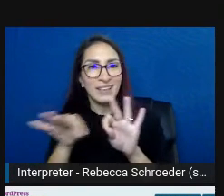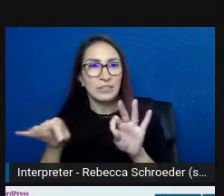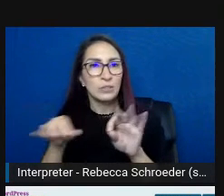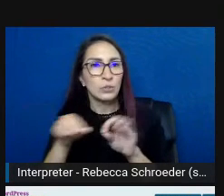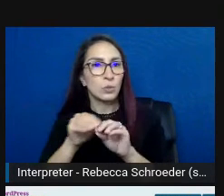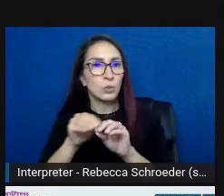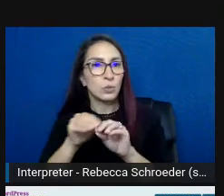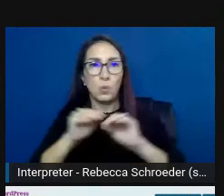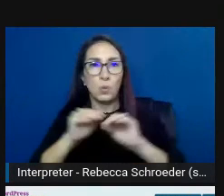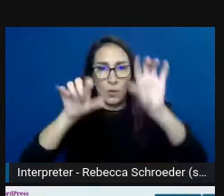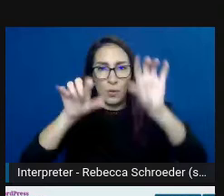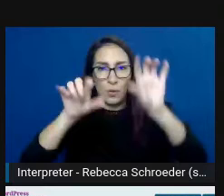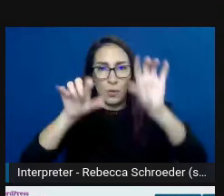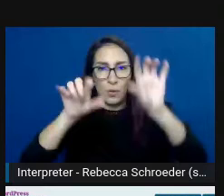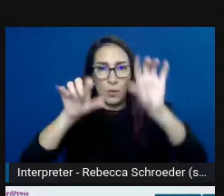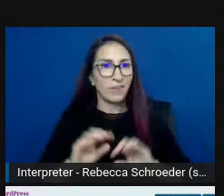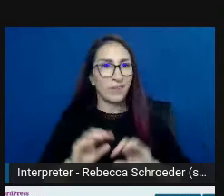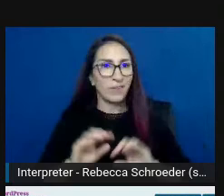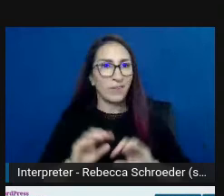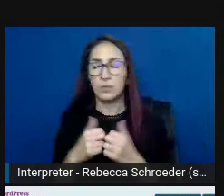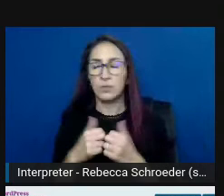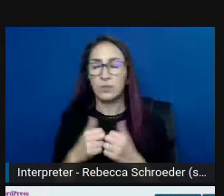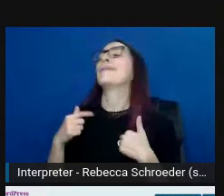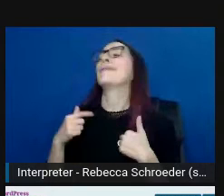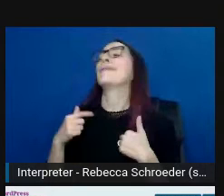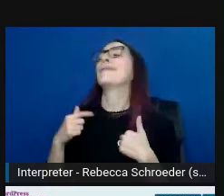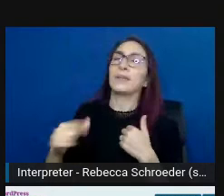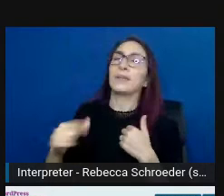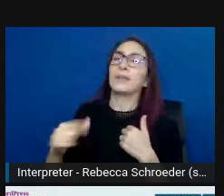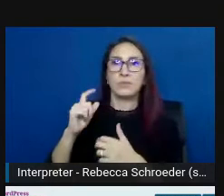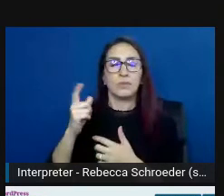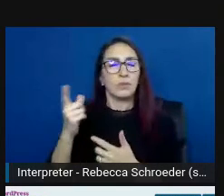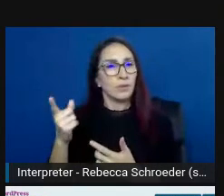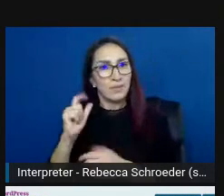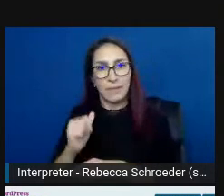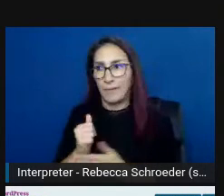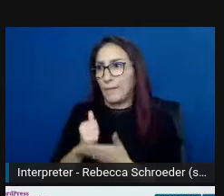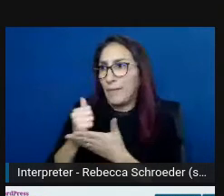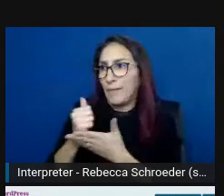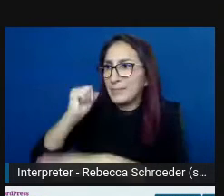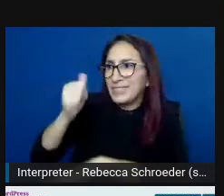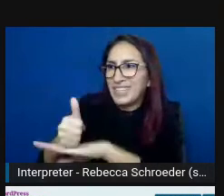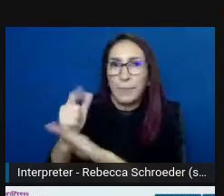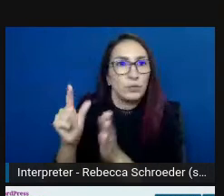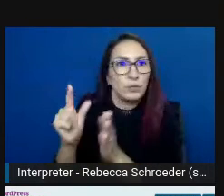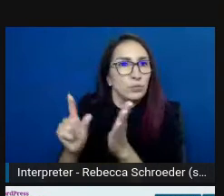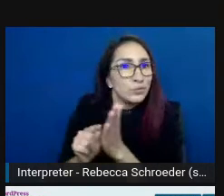I had to help setting up the printer because the instructions were not in an accessible format.